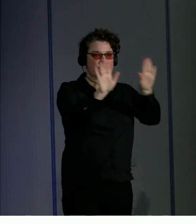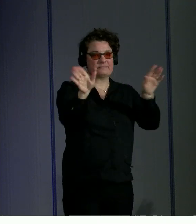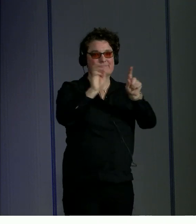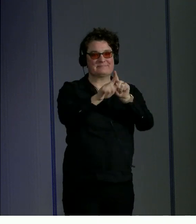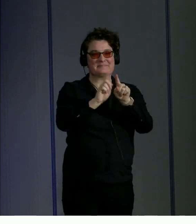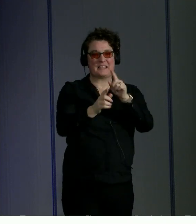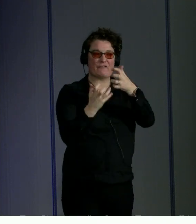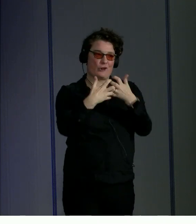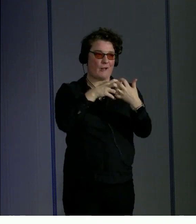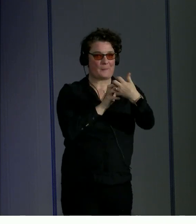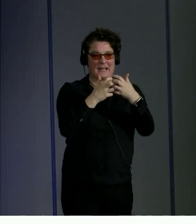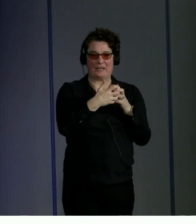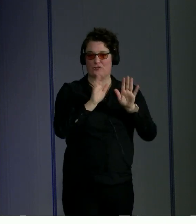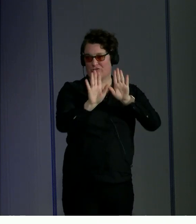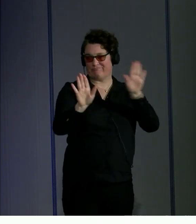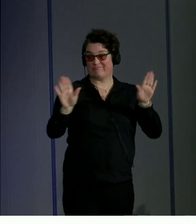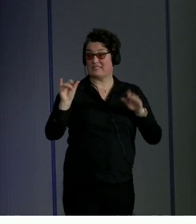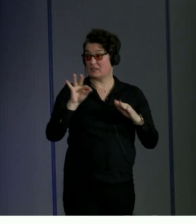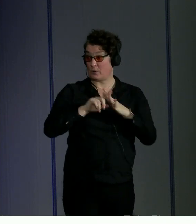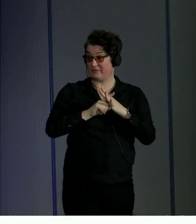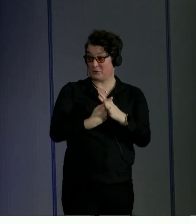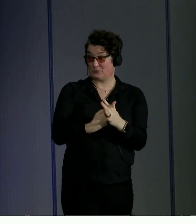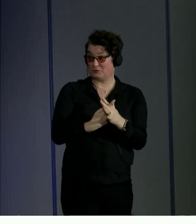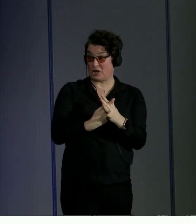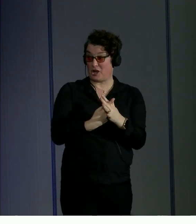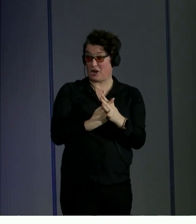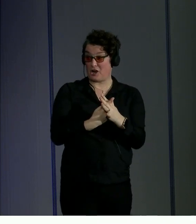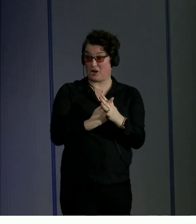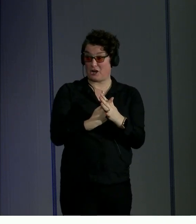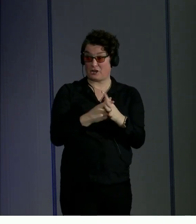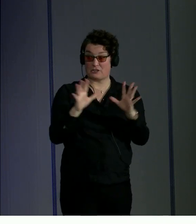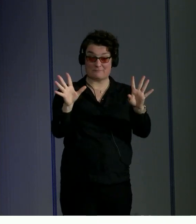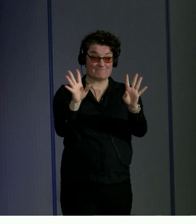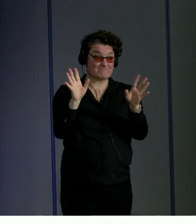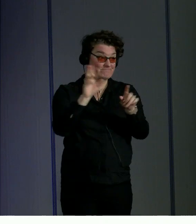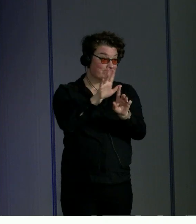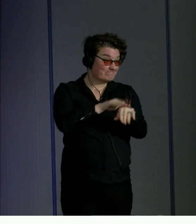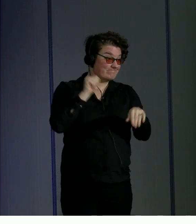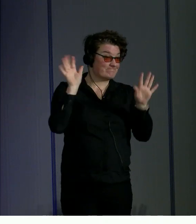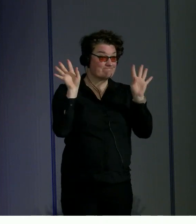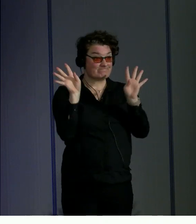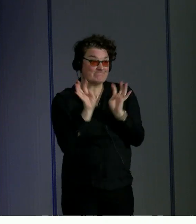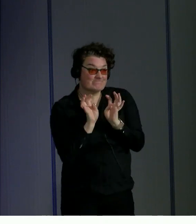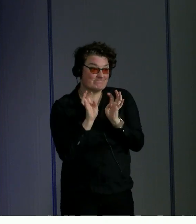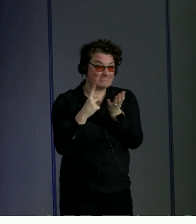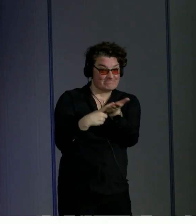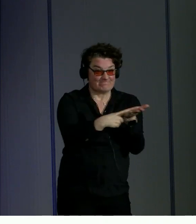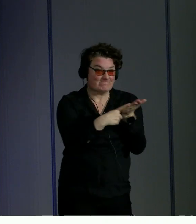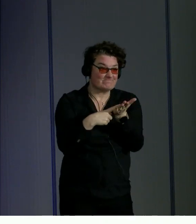together. So if you begin to get those working groups together talking, communicating, then they